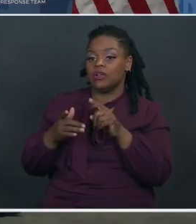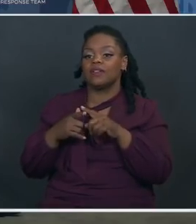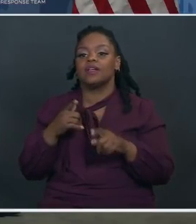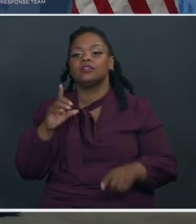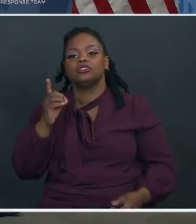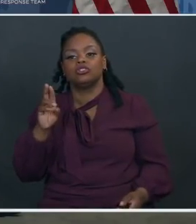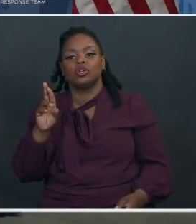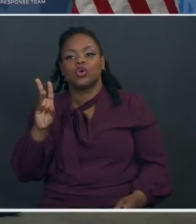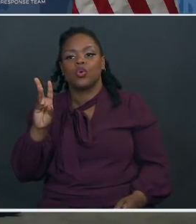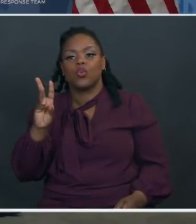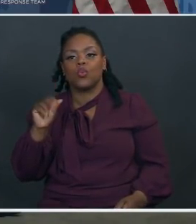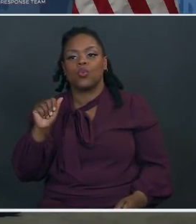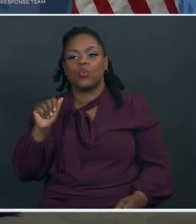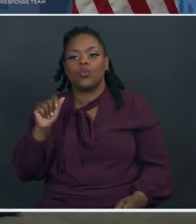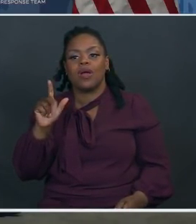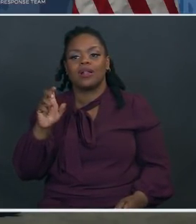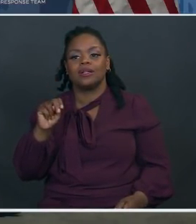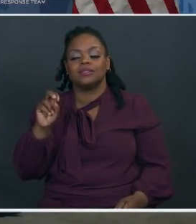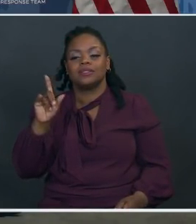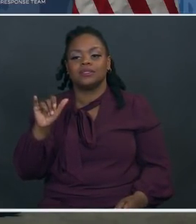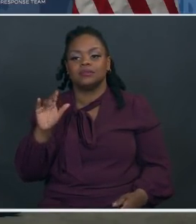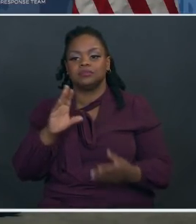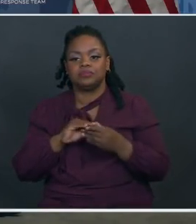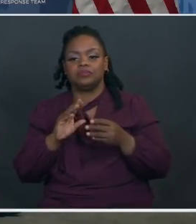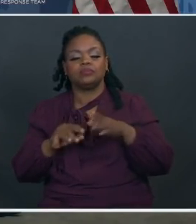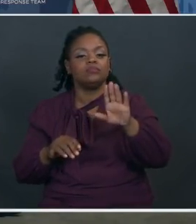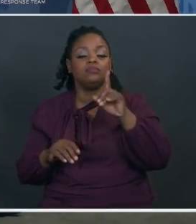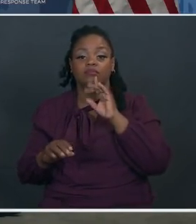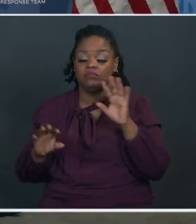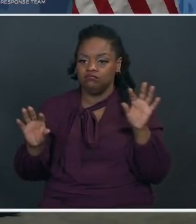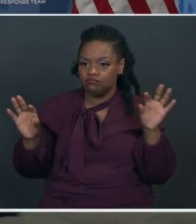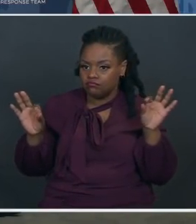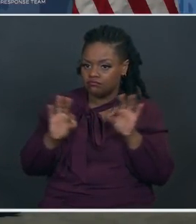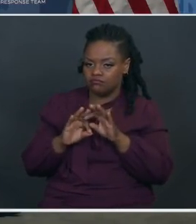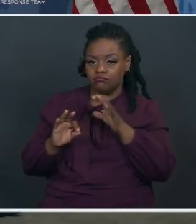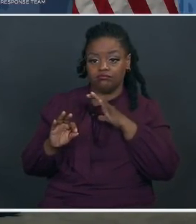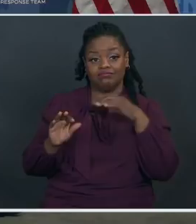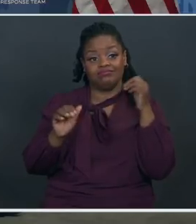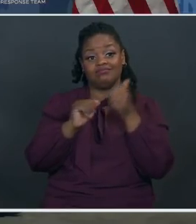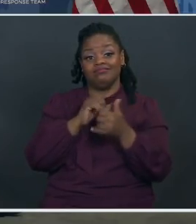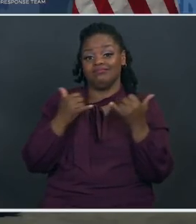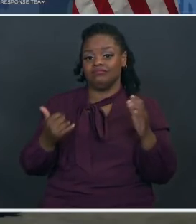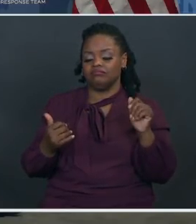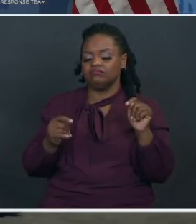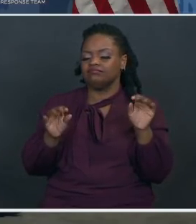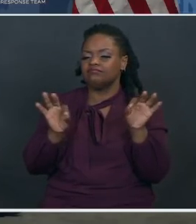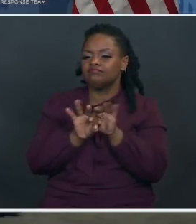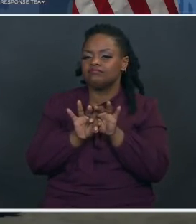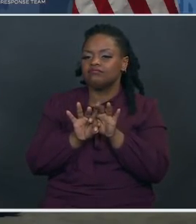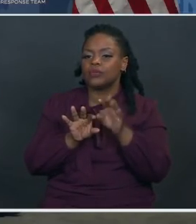It's essential that Congress passes the act. We are committed to 100 shots in 100 days.